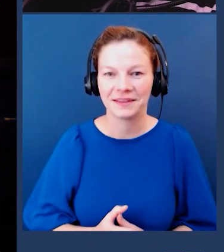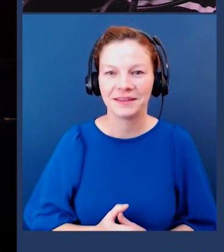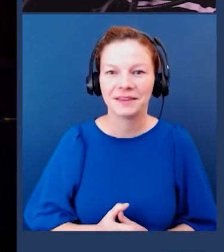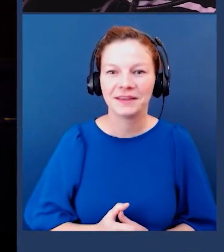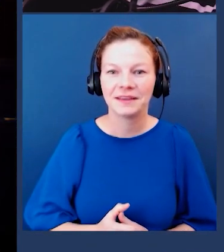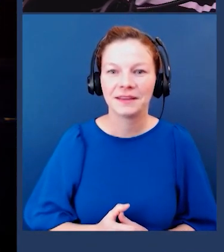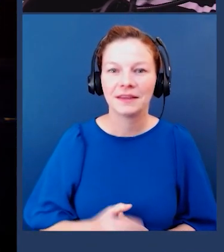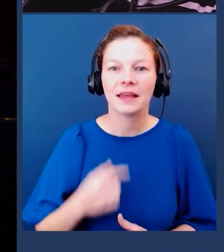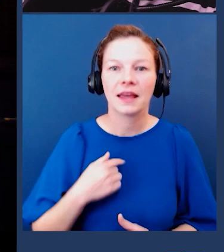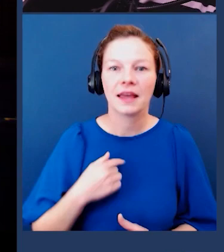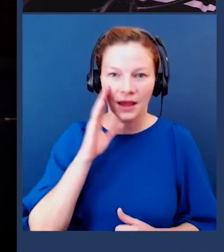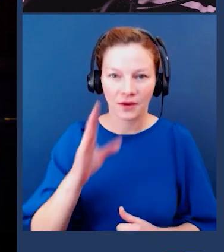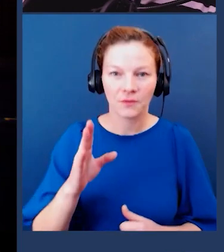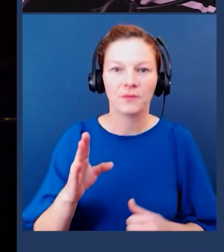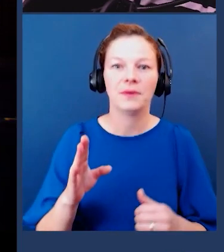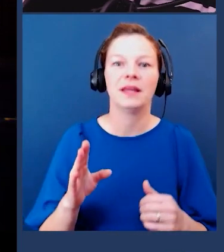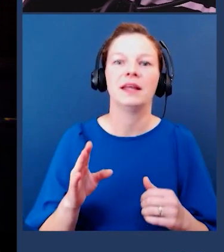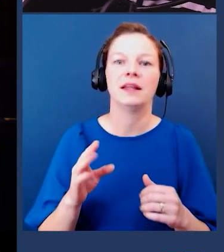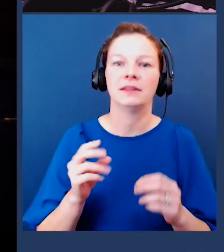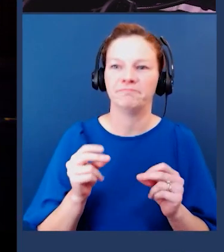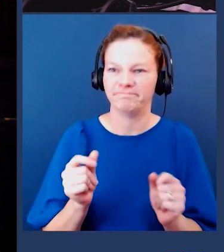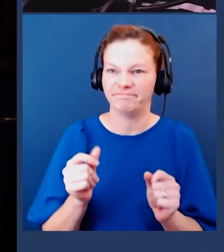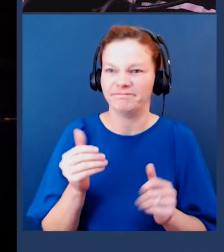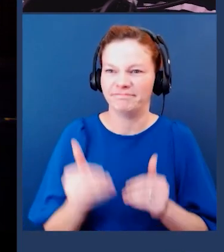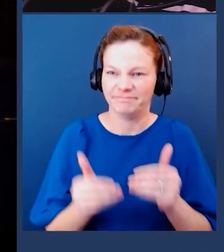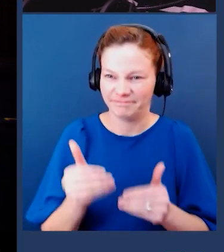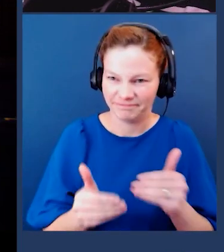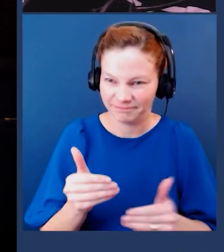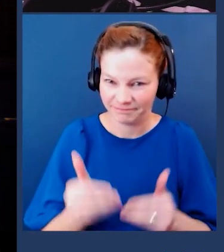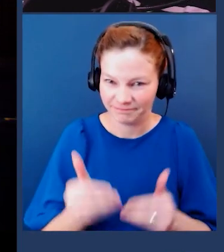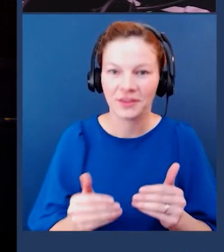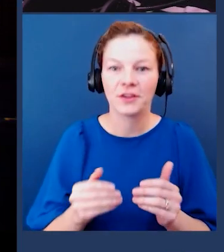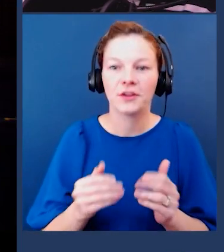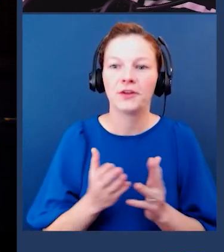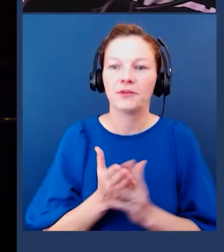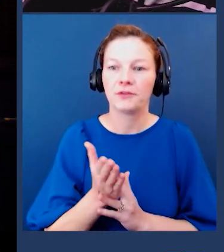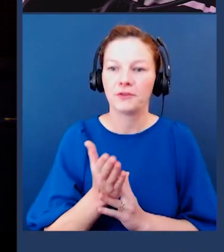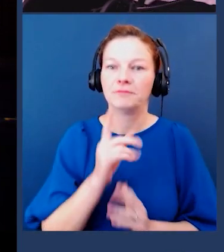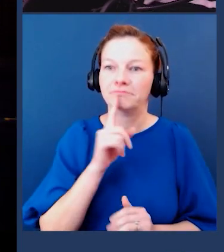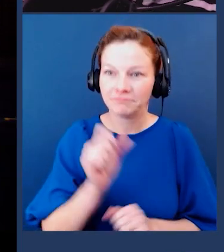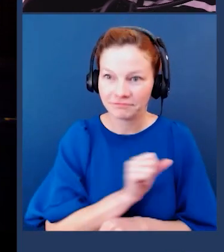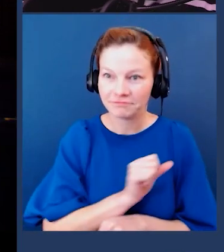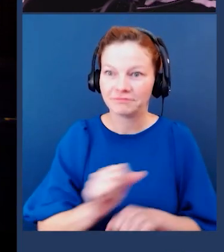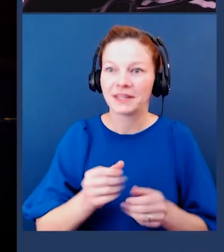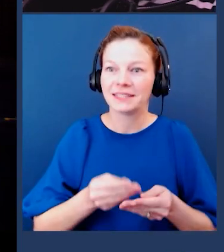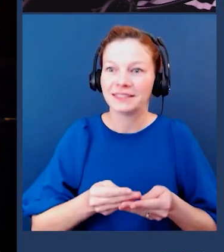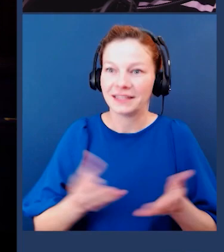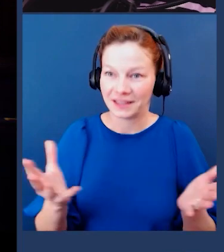run you through actual delivery that we've done with PlayFab you know,